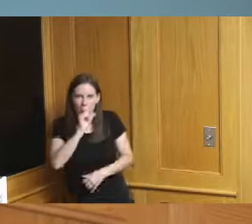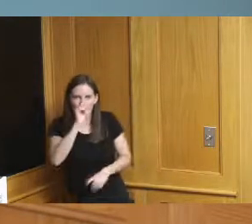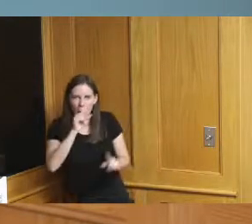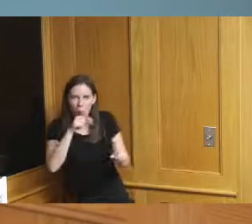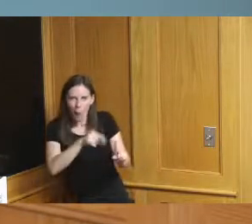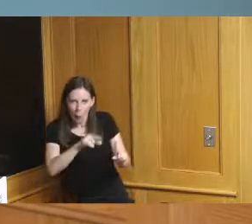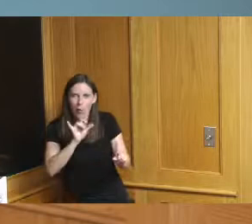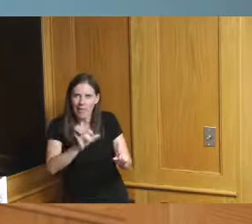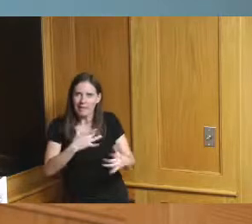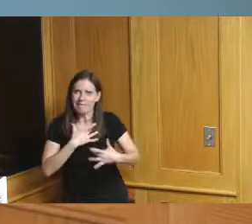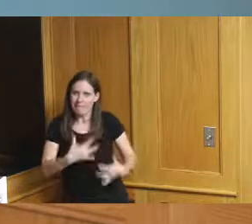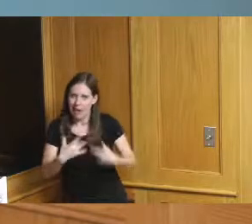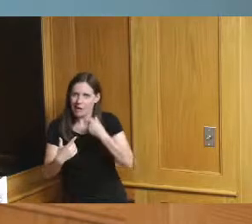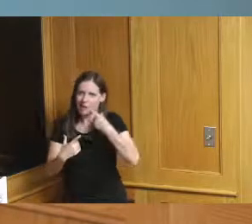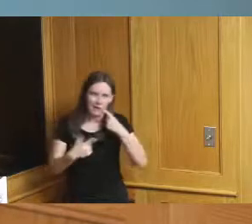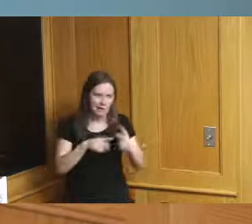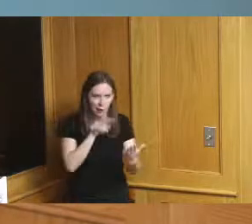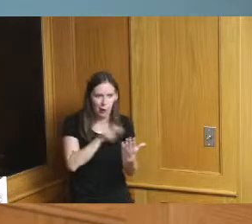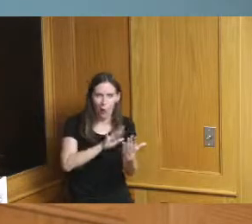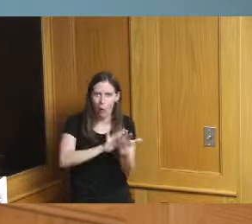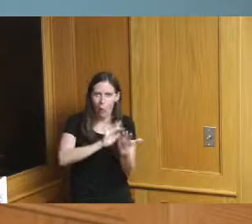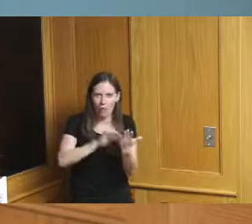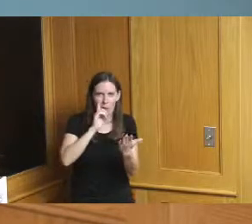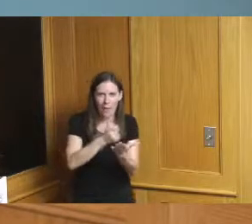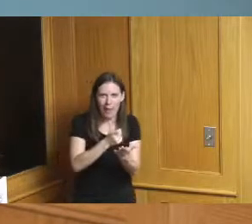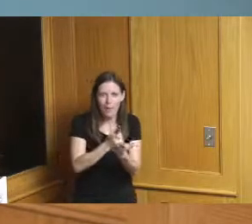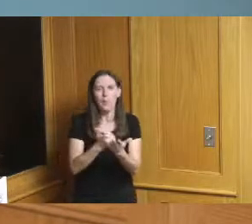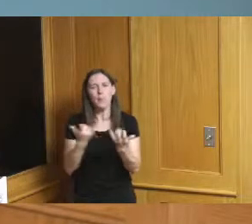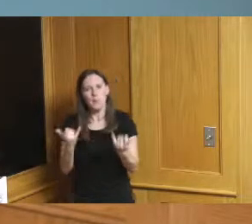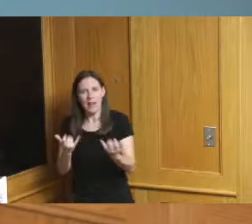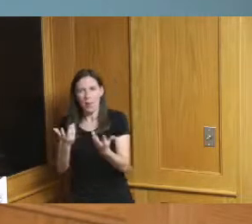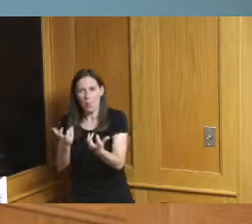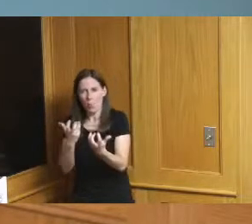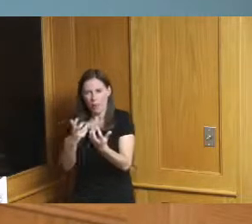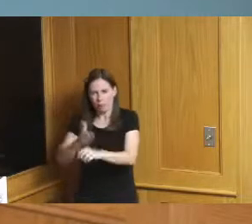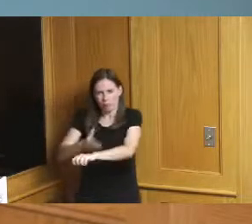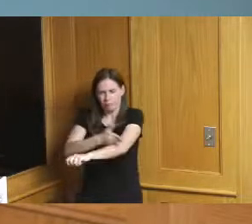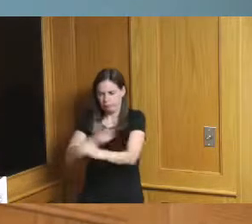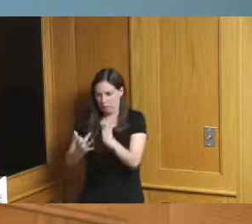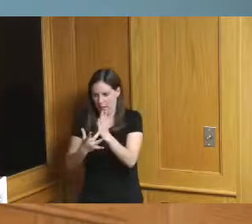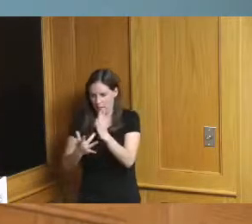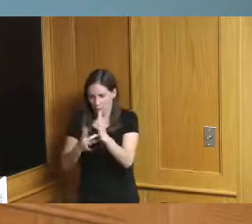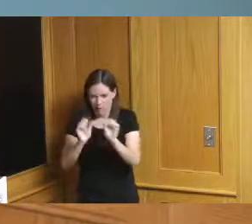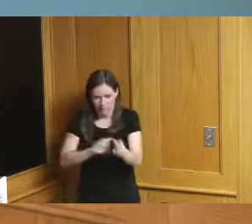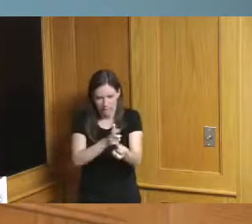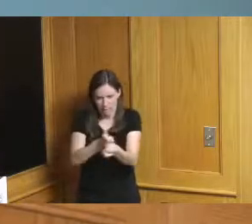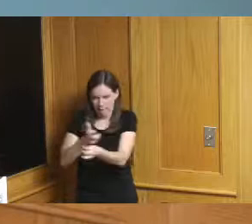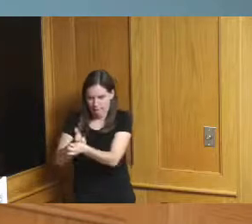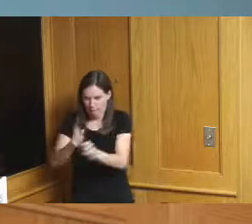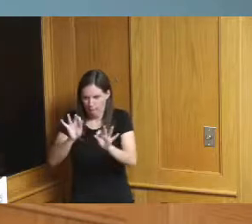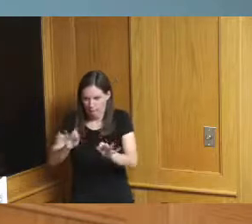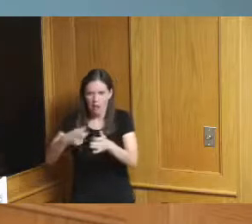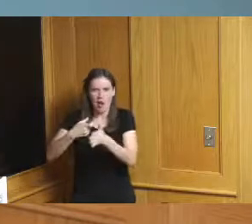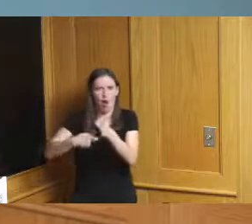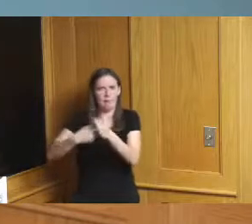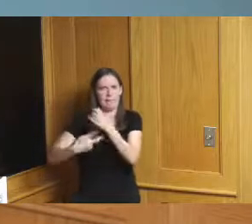rental assistance so we're looking for technology that can move quickly reduce cost um and